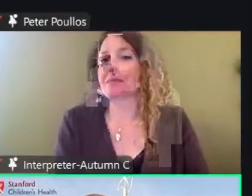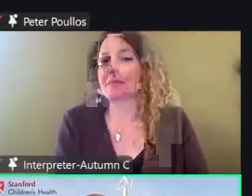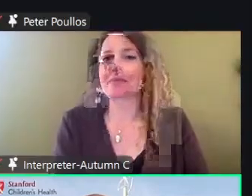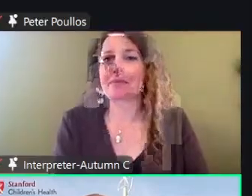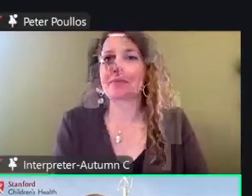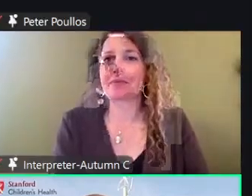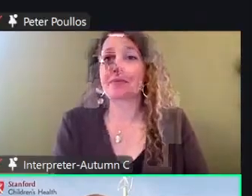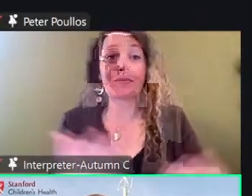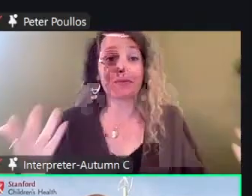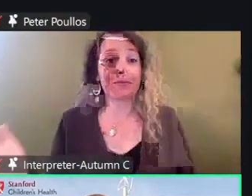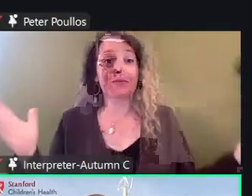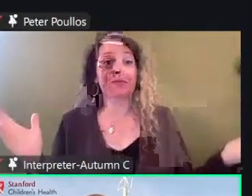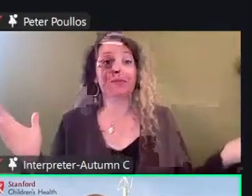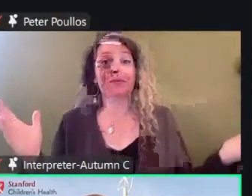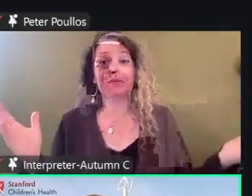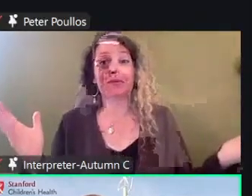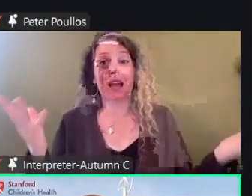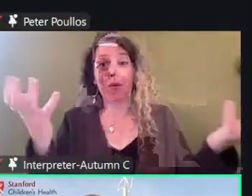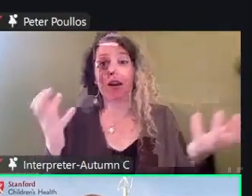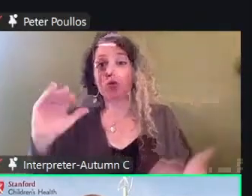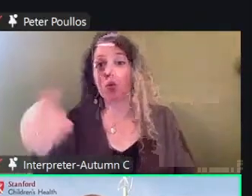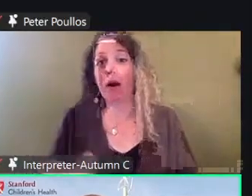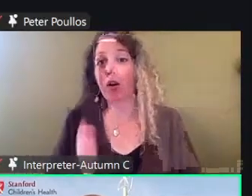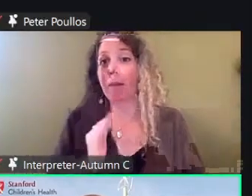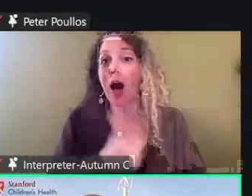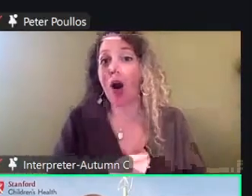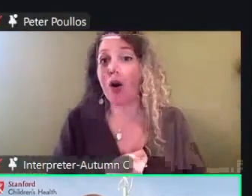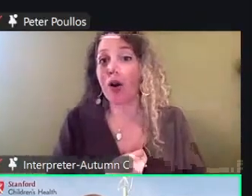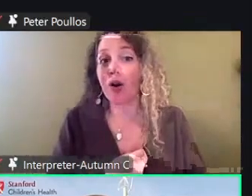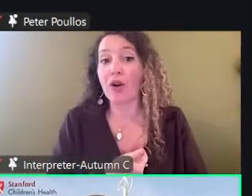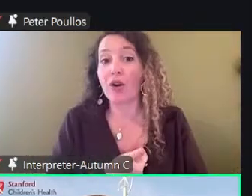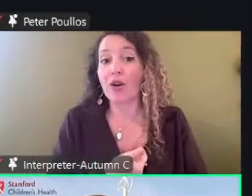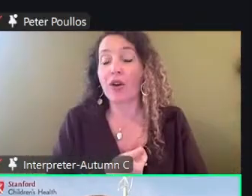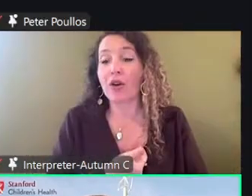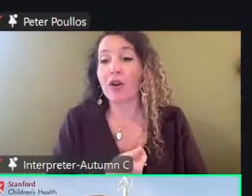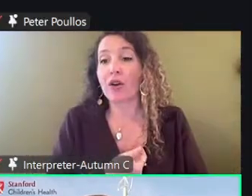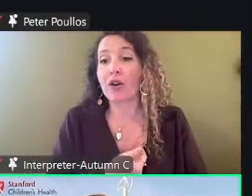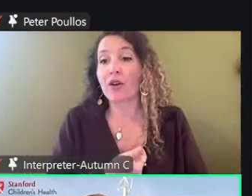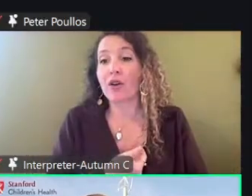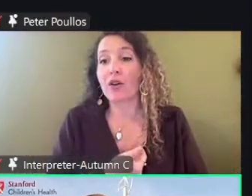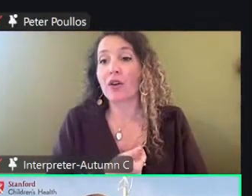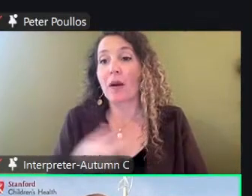And with that, I'd like to welcome our moderator for our first session. I think we're right on time